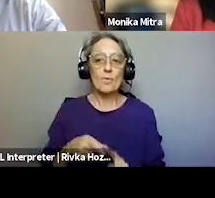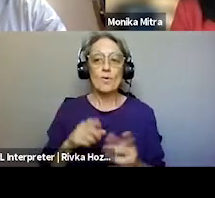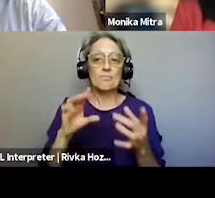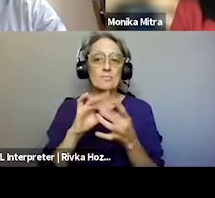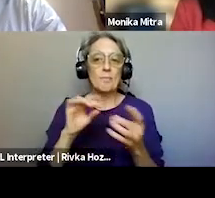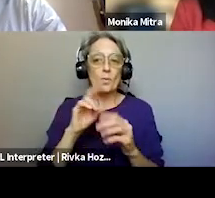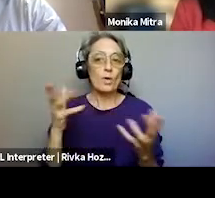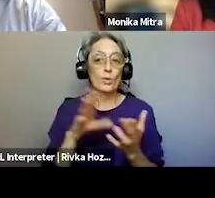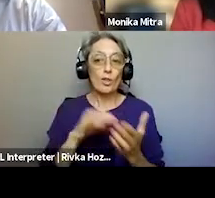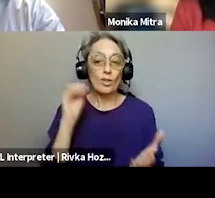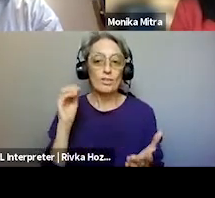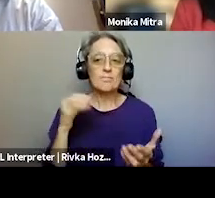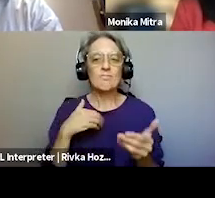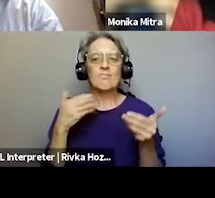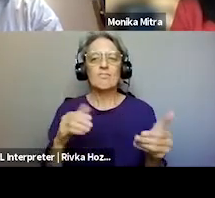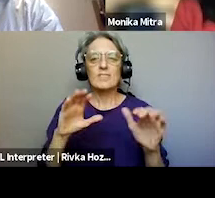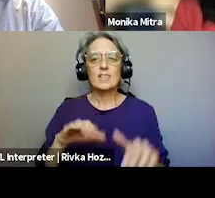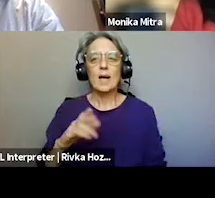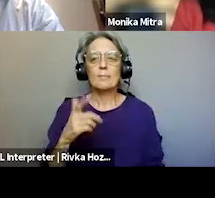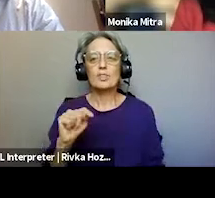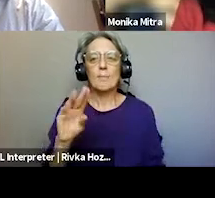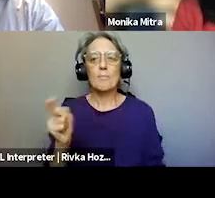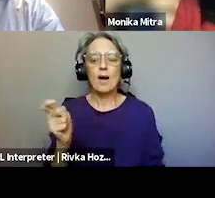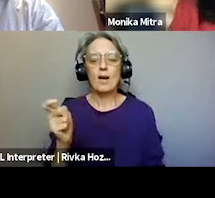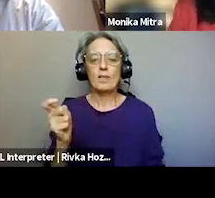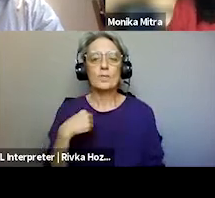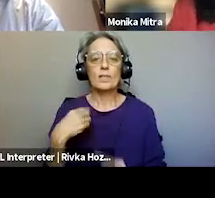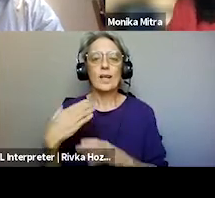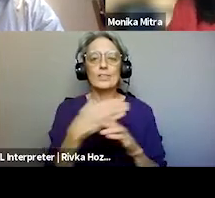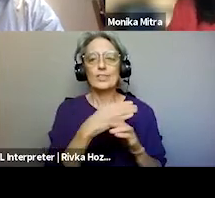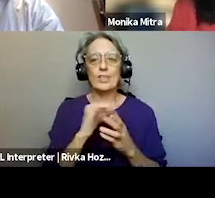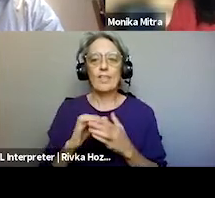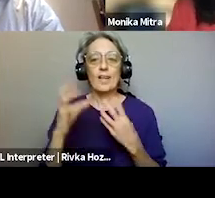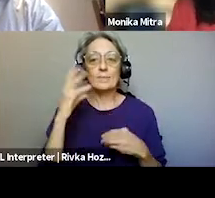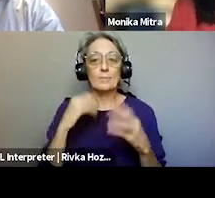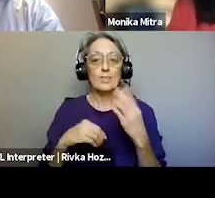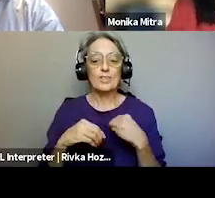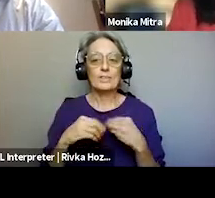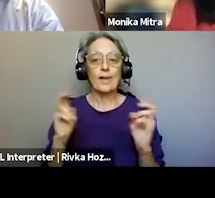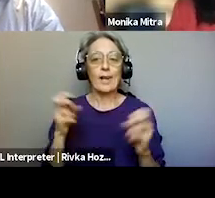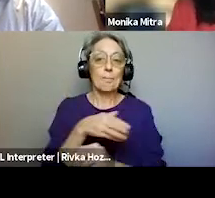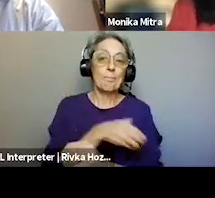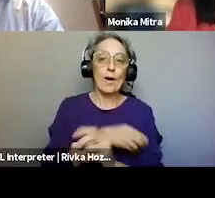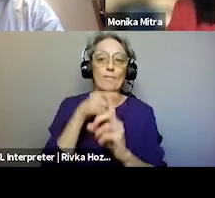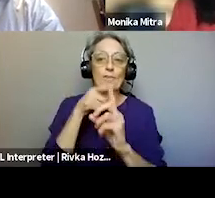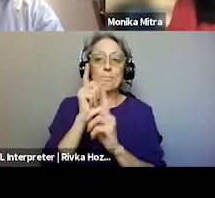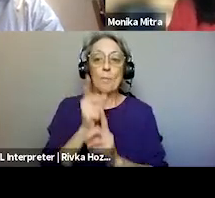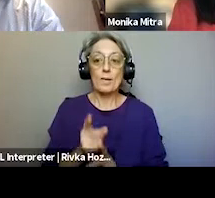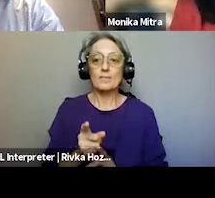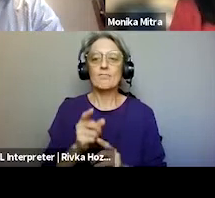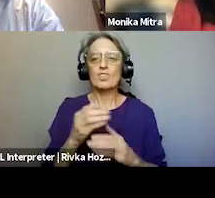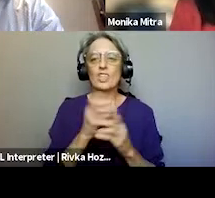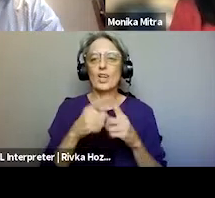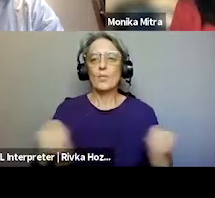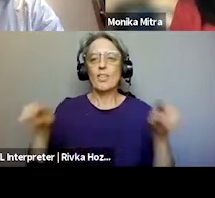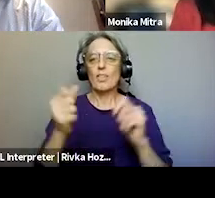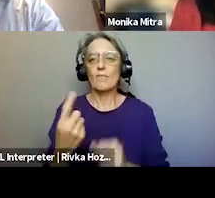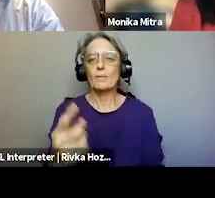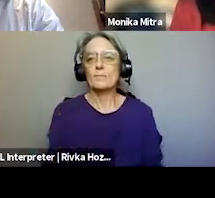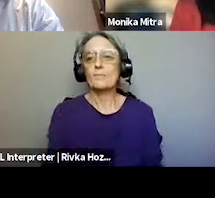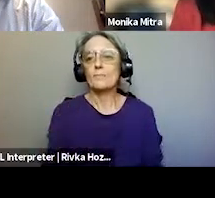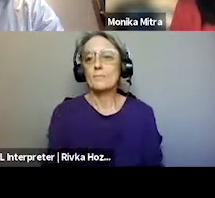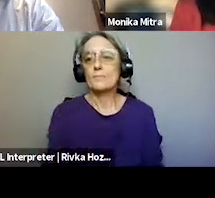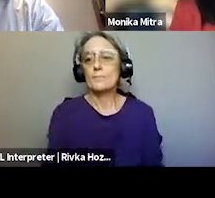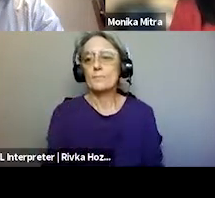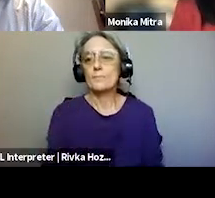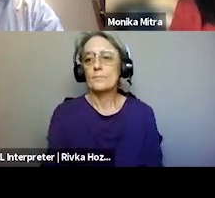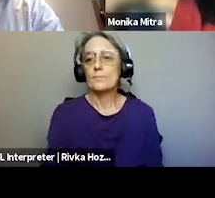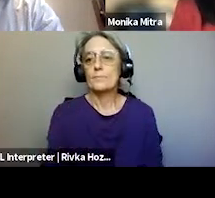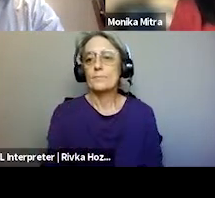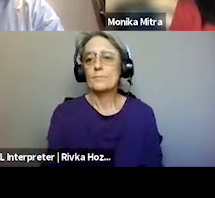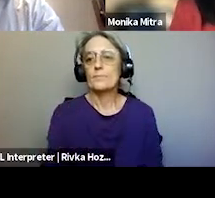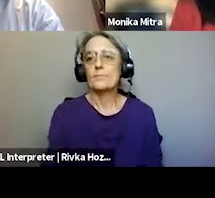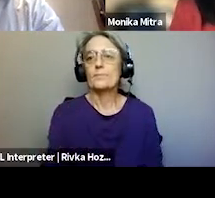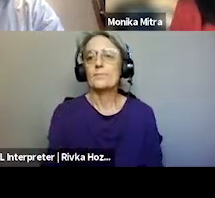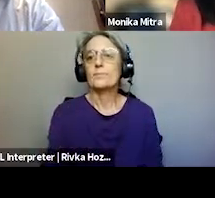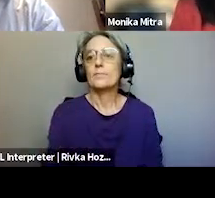box so we can share the experience and powerful moments with everyone here.